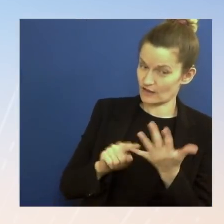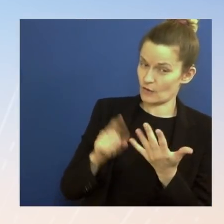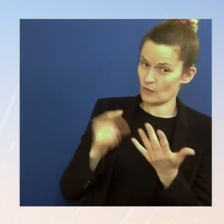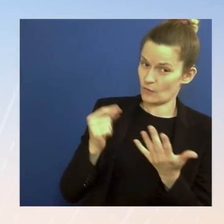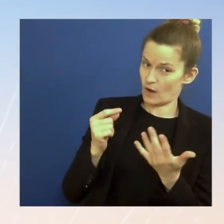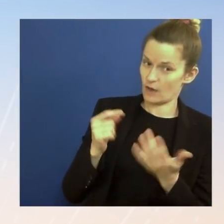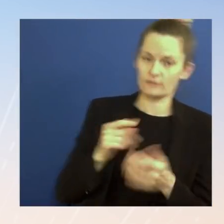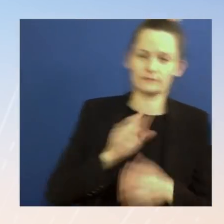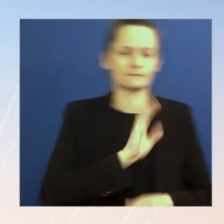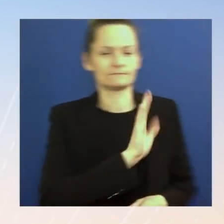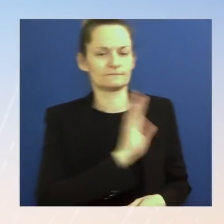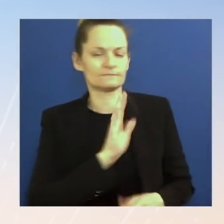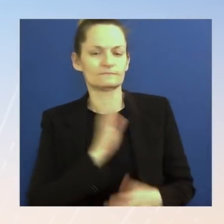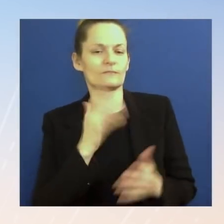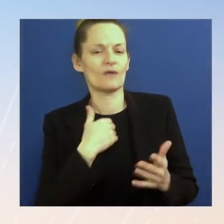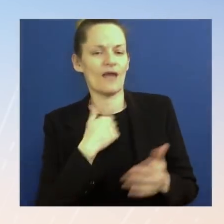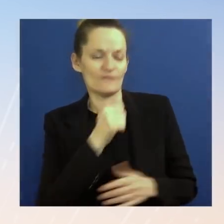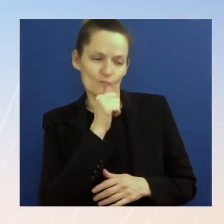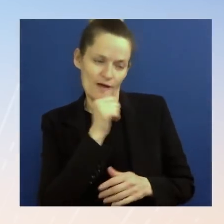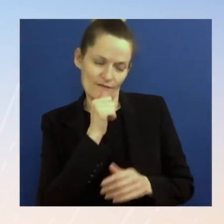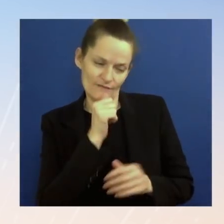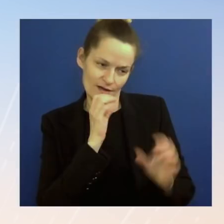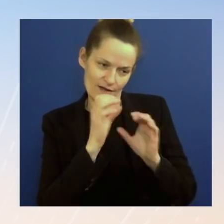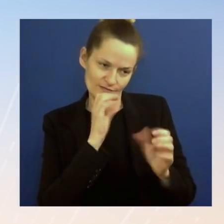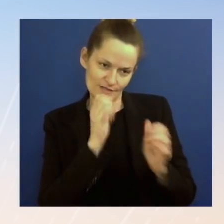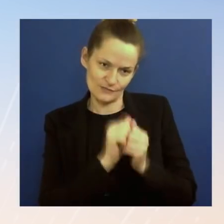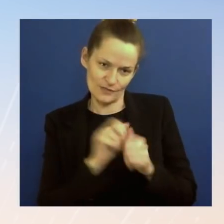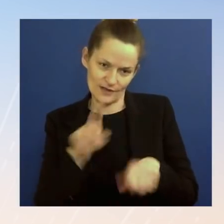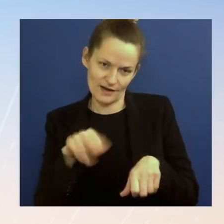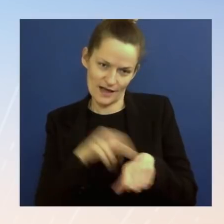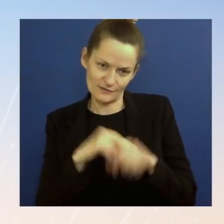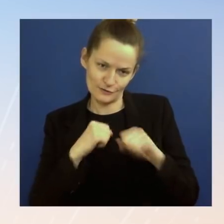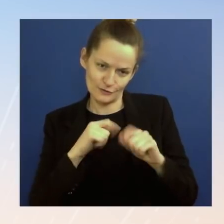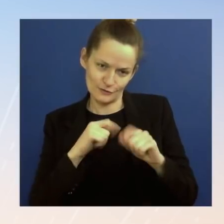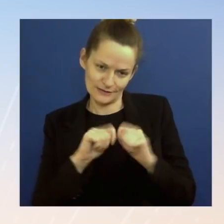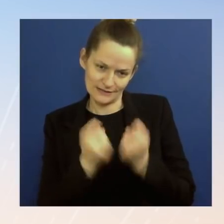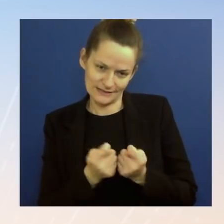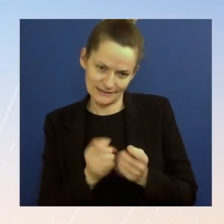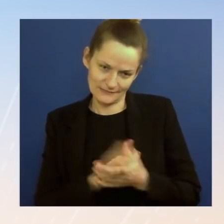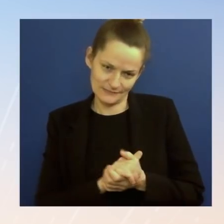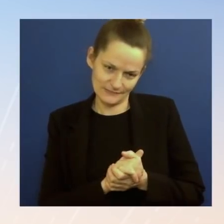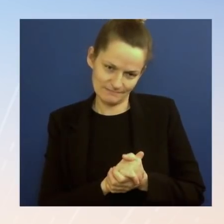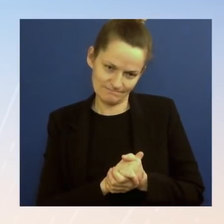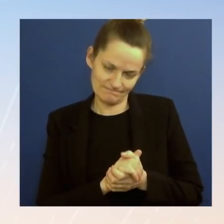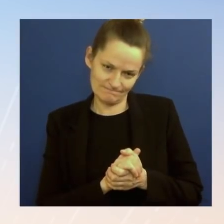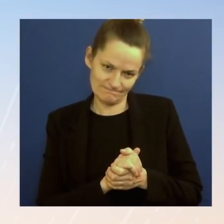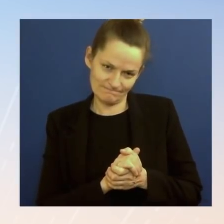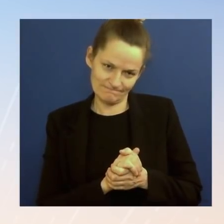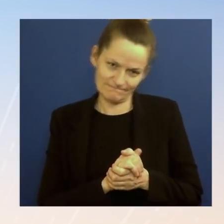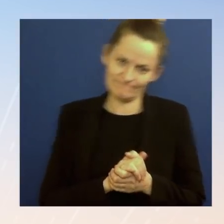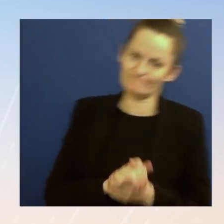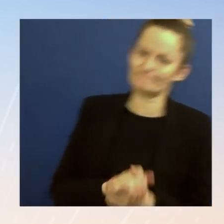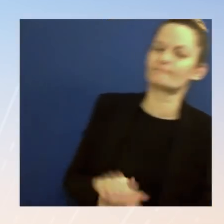and with our partners around the world. The Press: Okay. But -- but do you -- I guess what I'm wondering -- what about the argument that there just aren't